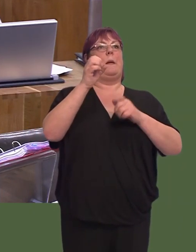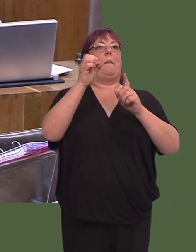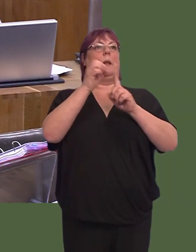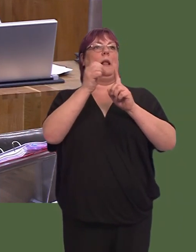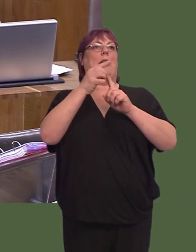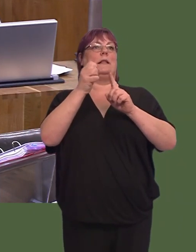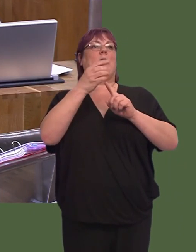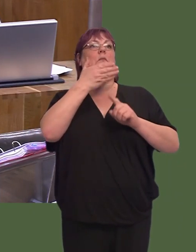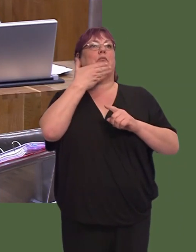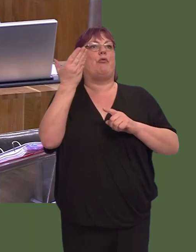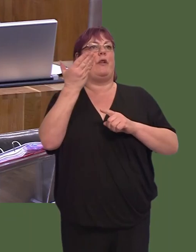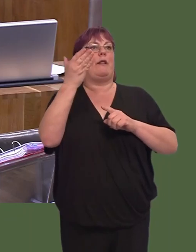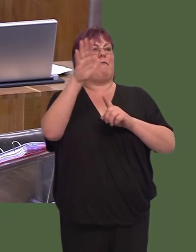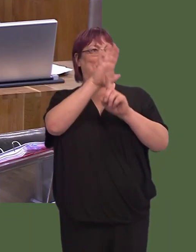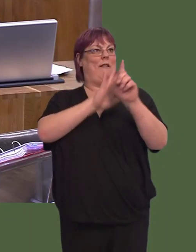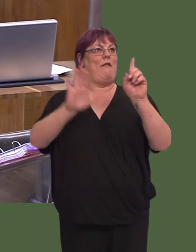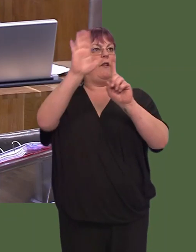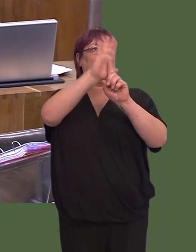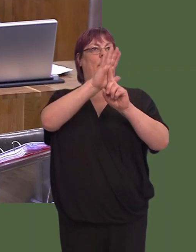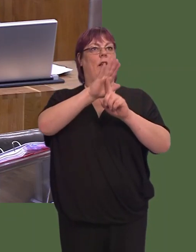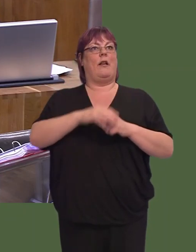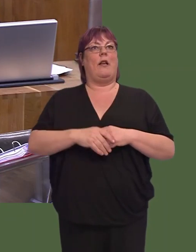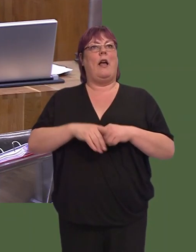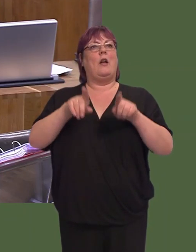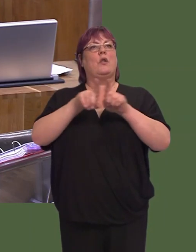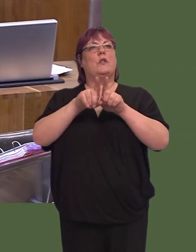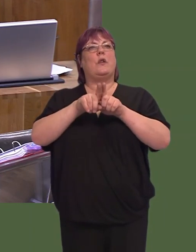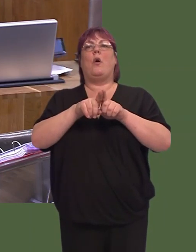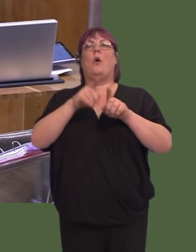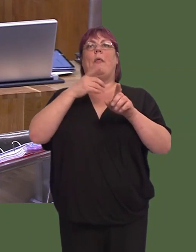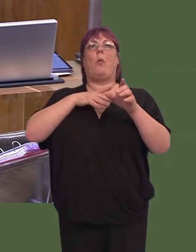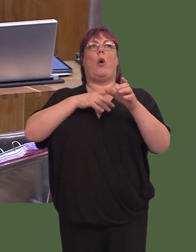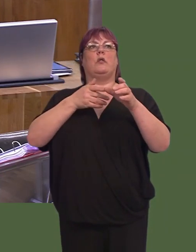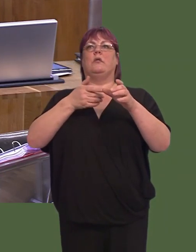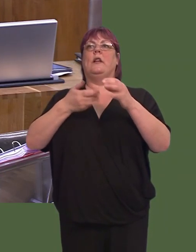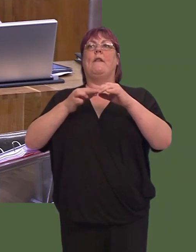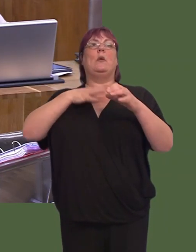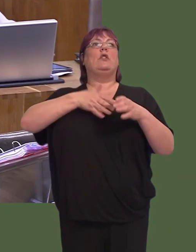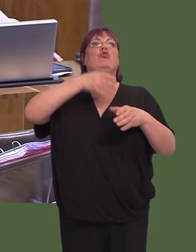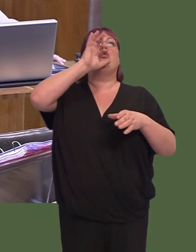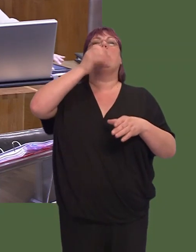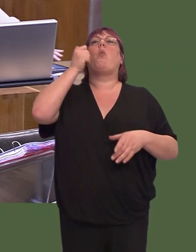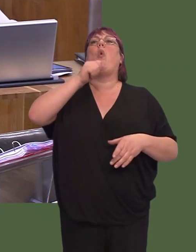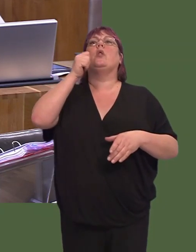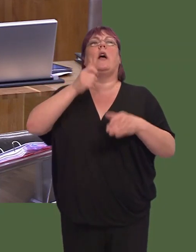I think it includes plans to establish a water refill network across the island, and we'd be very interested to see how that goes.